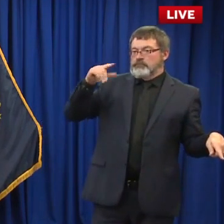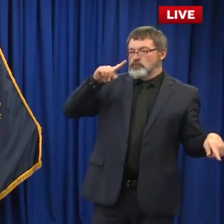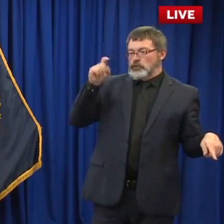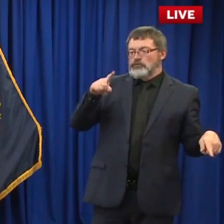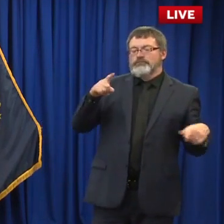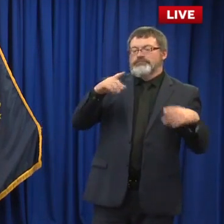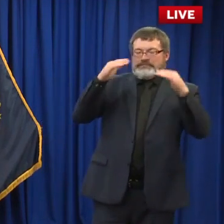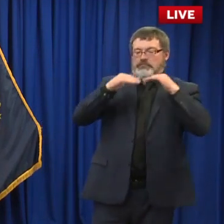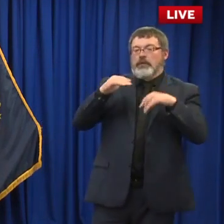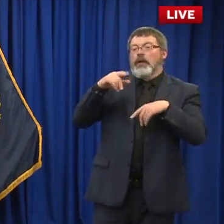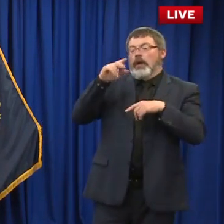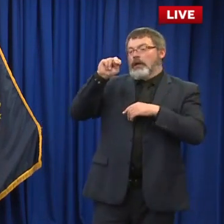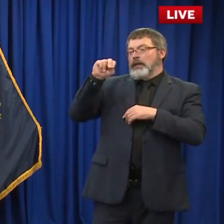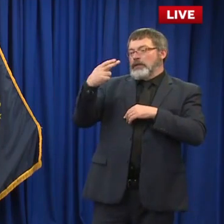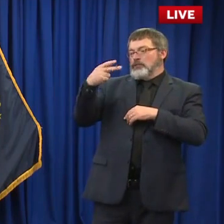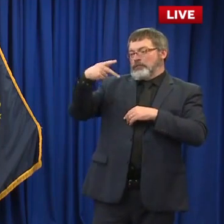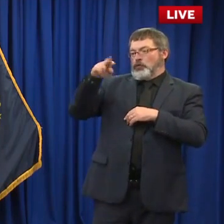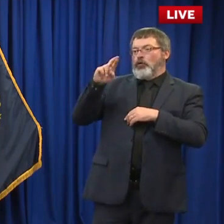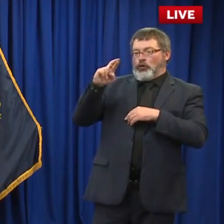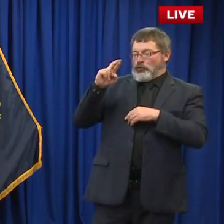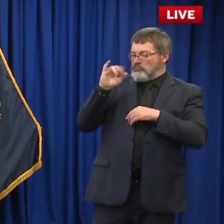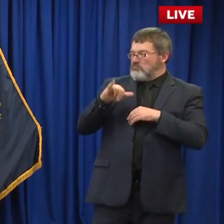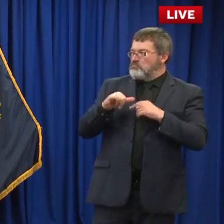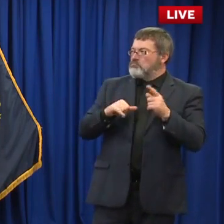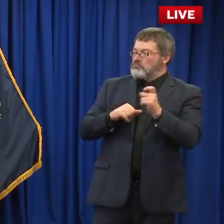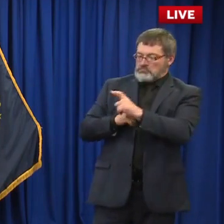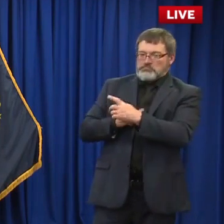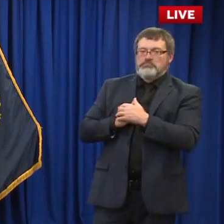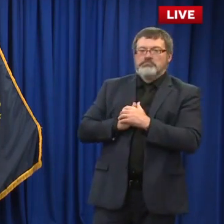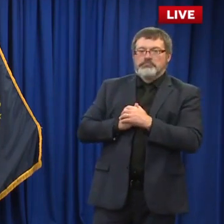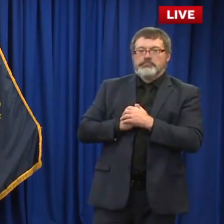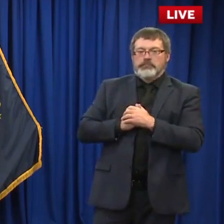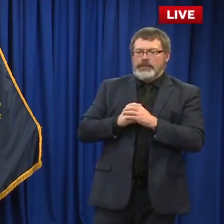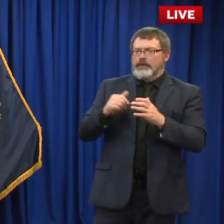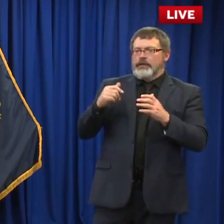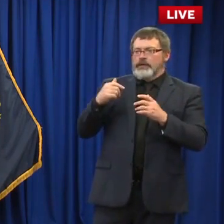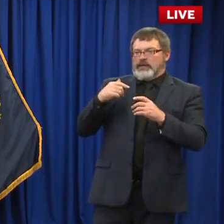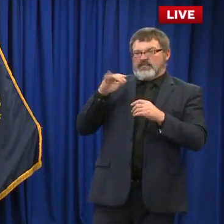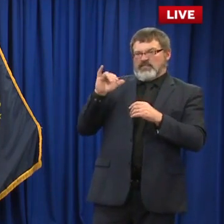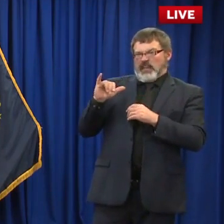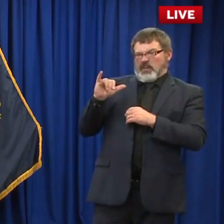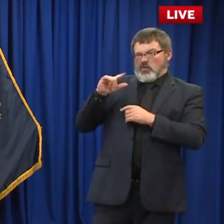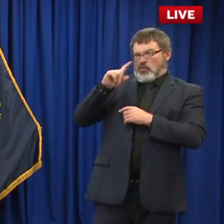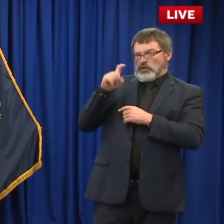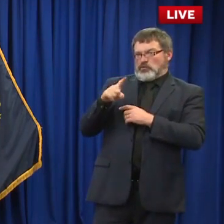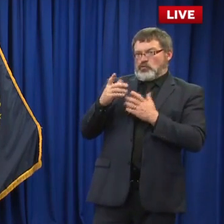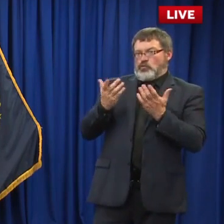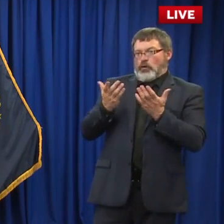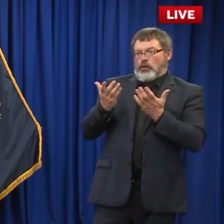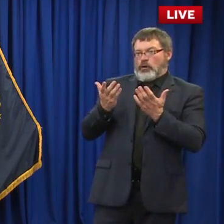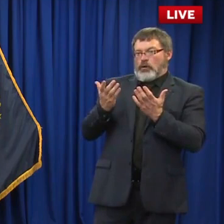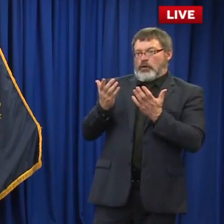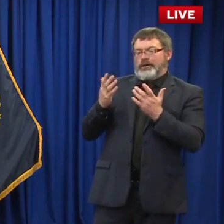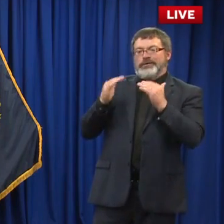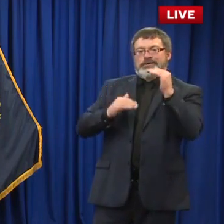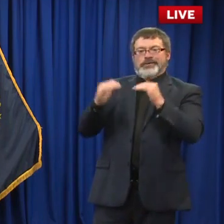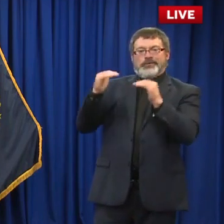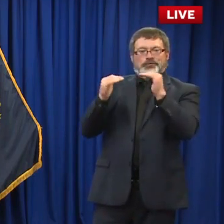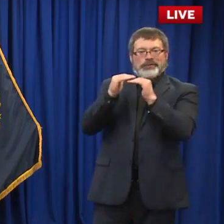NEXT QUESTION IS FROM DANIELLE WITH NEWS RADIO. GO AHEAD. HI, GOVERNOR. JUST TWO QUESTIONS.